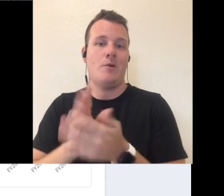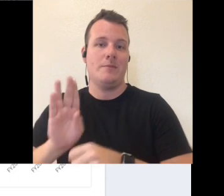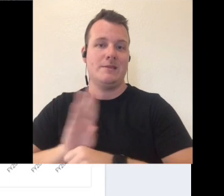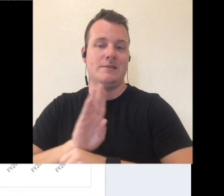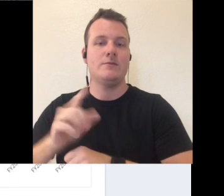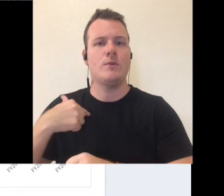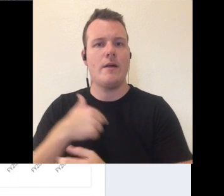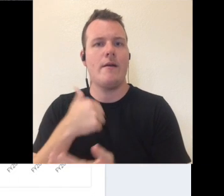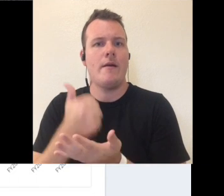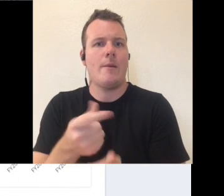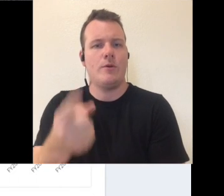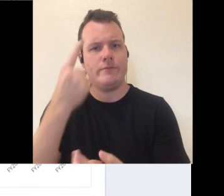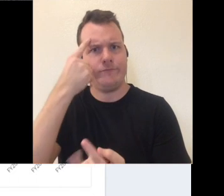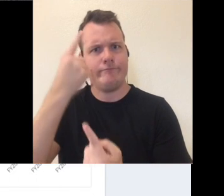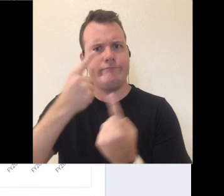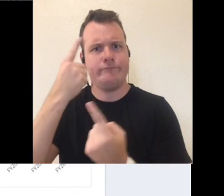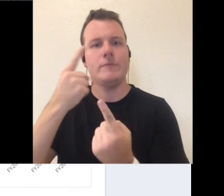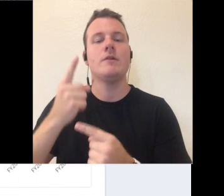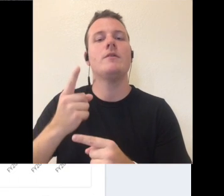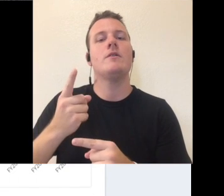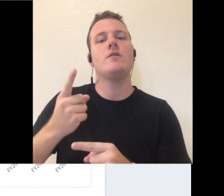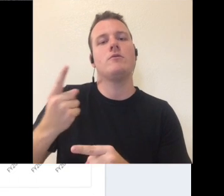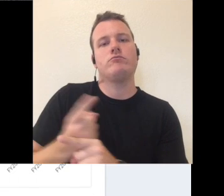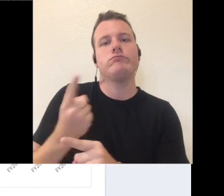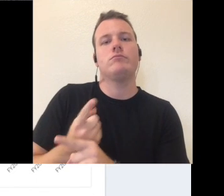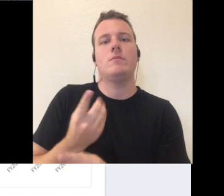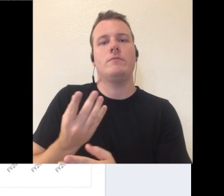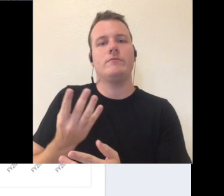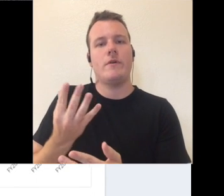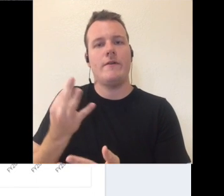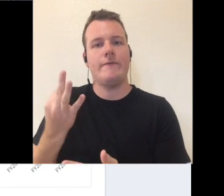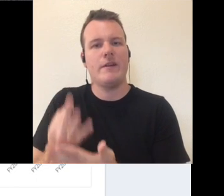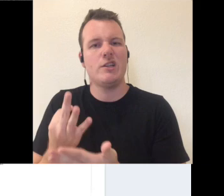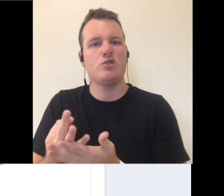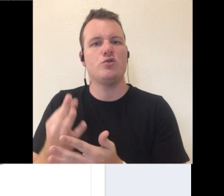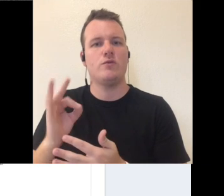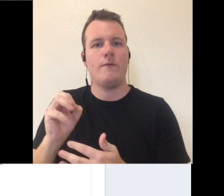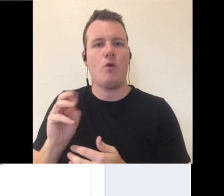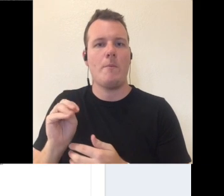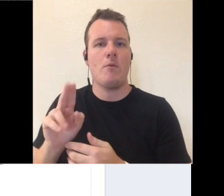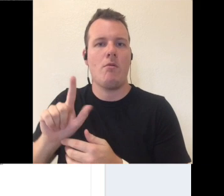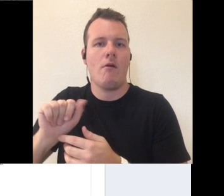about it in the right financial formula. Here in the Live Plan forecast tool, the